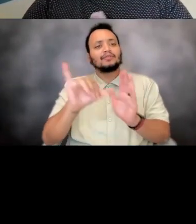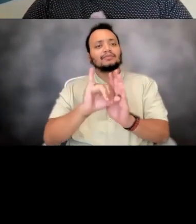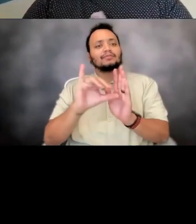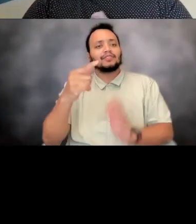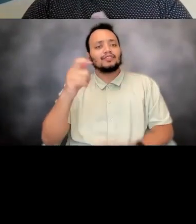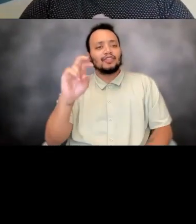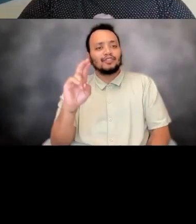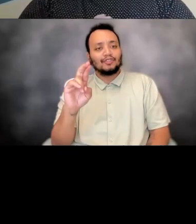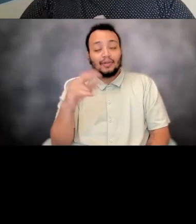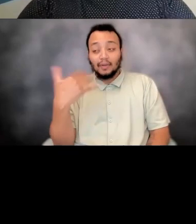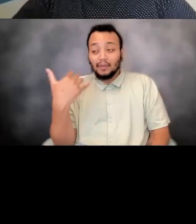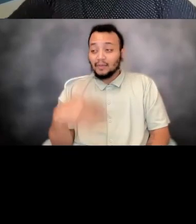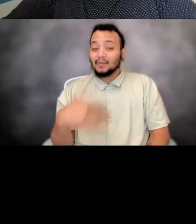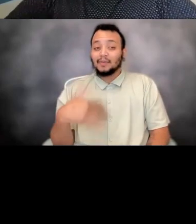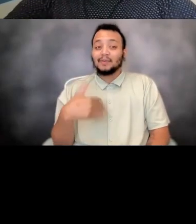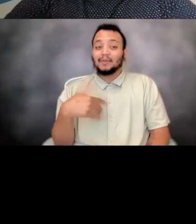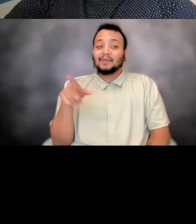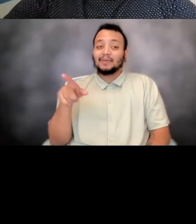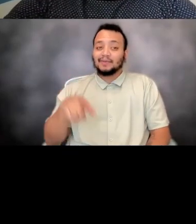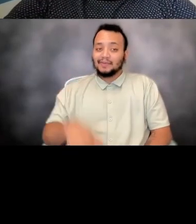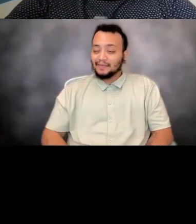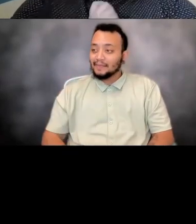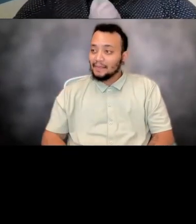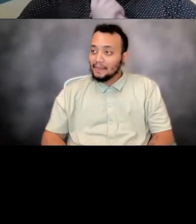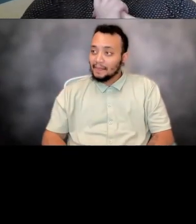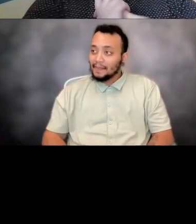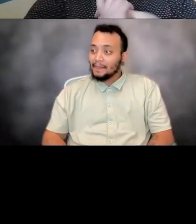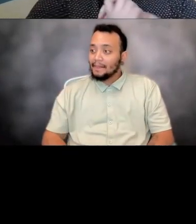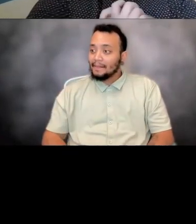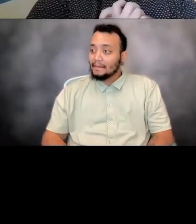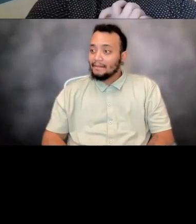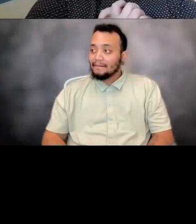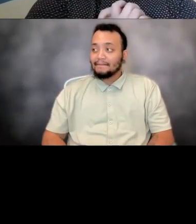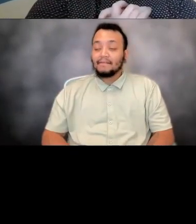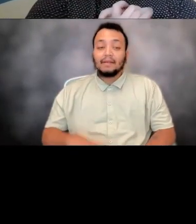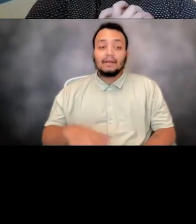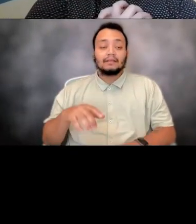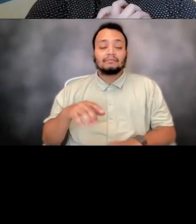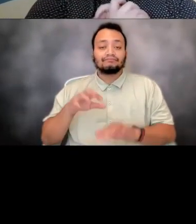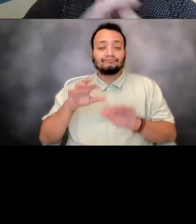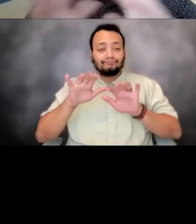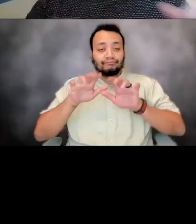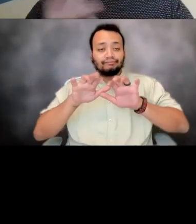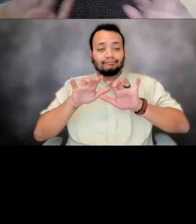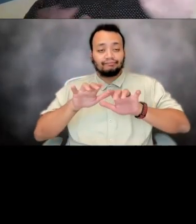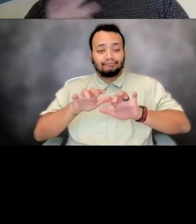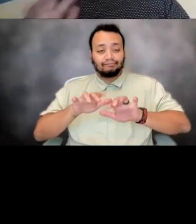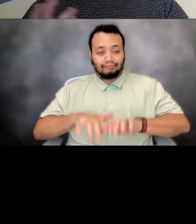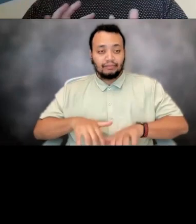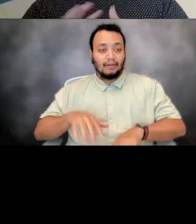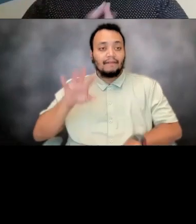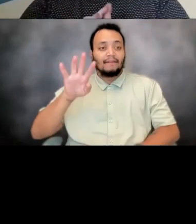and got 47 different answers after taking into account